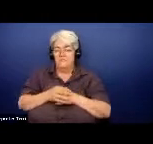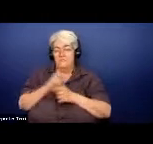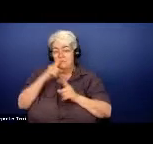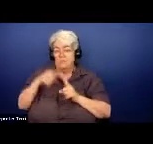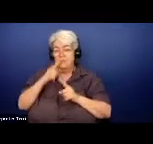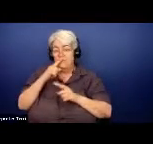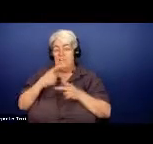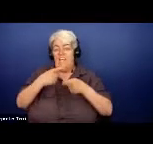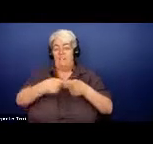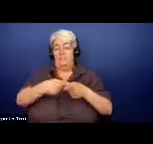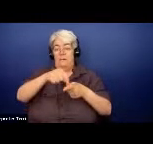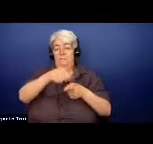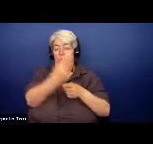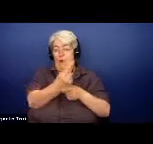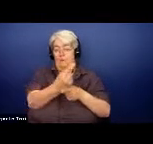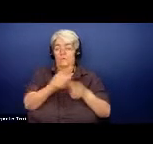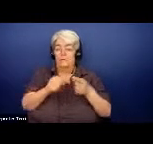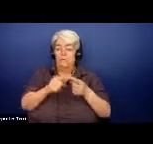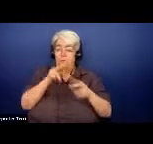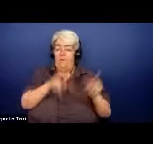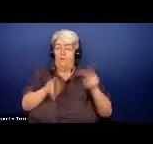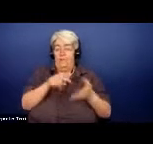one when we look at that. It is a